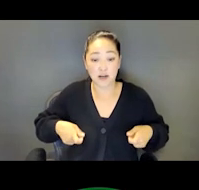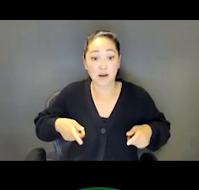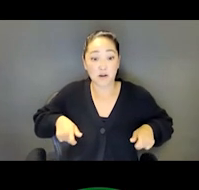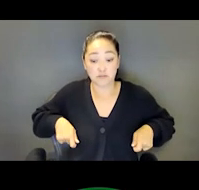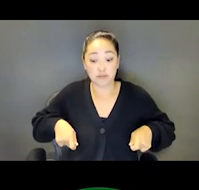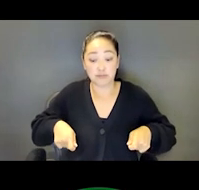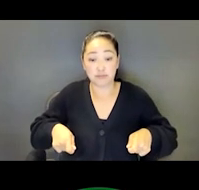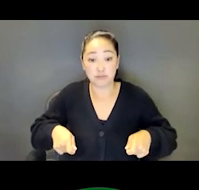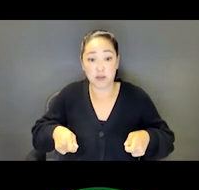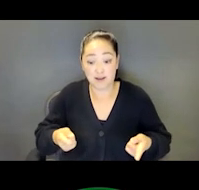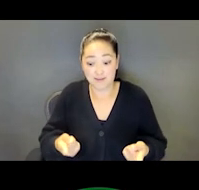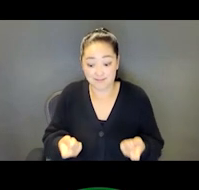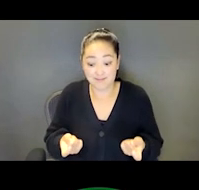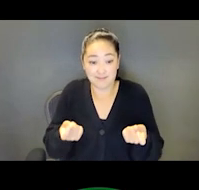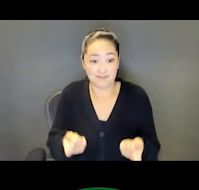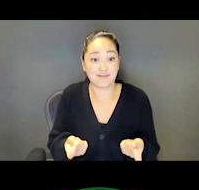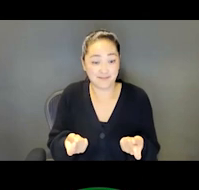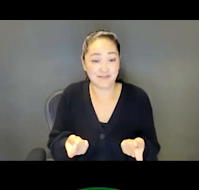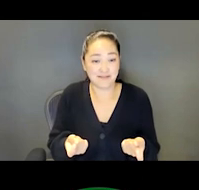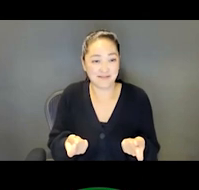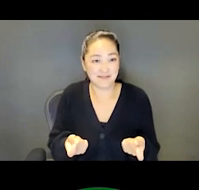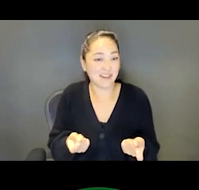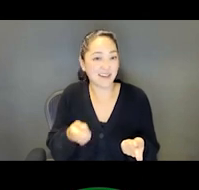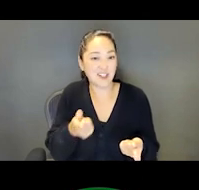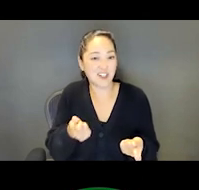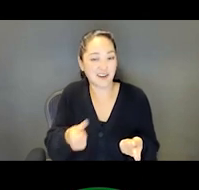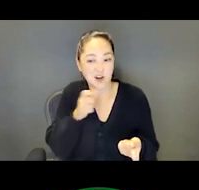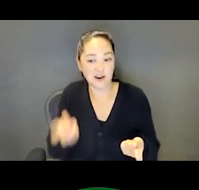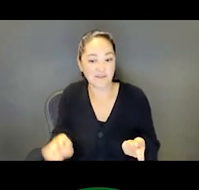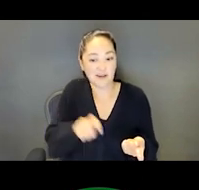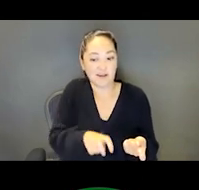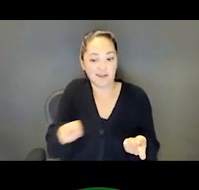So what are the priorities that you should put in the application? Make sure your website